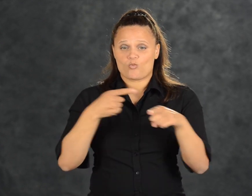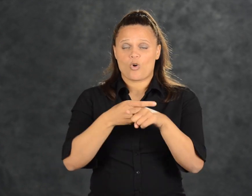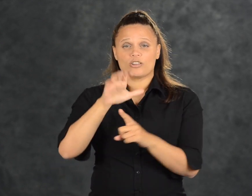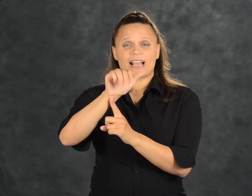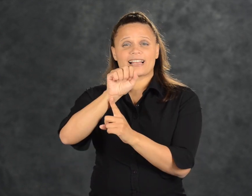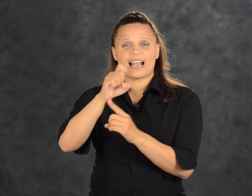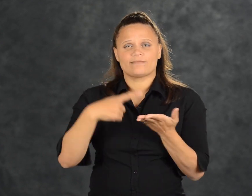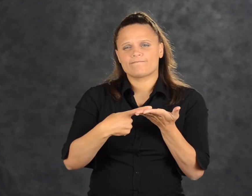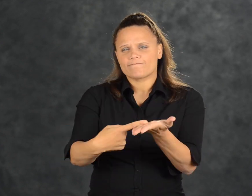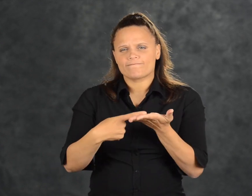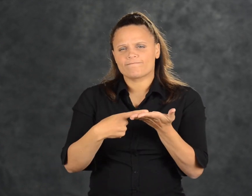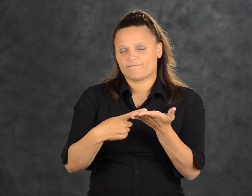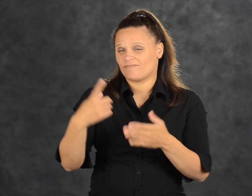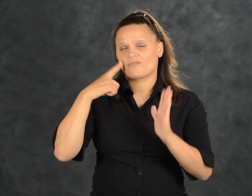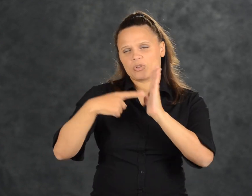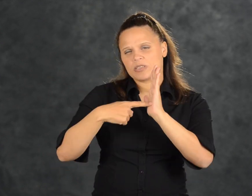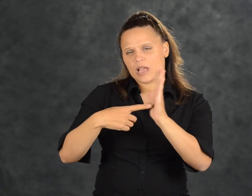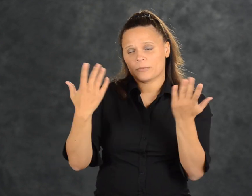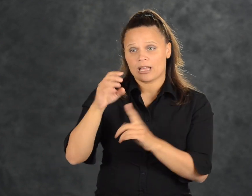Cross-agency Case Coordination.